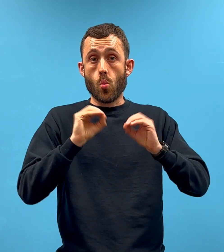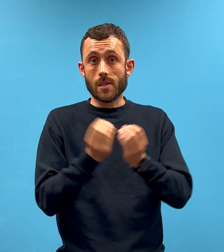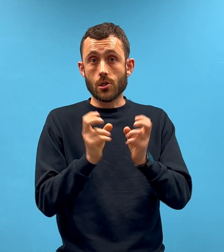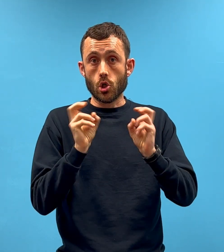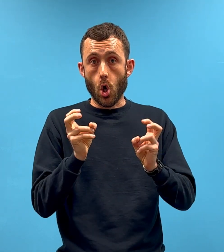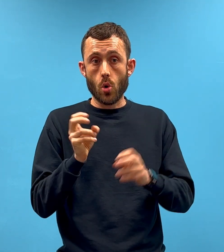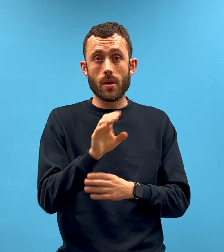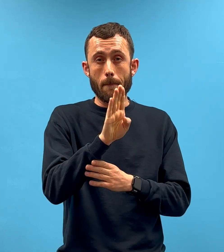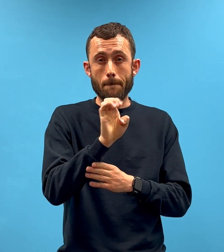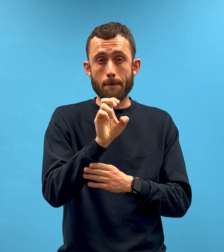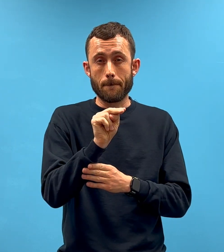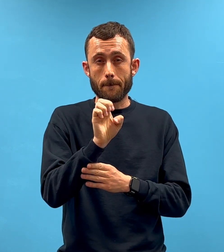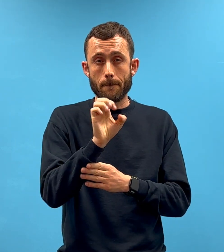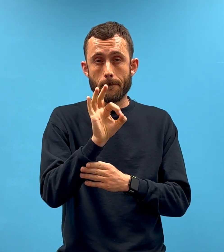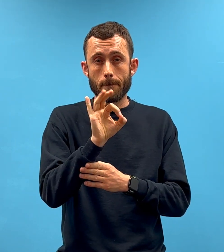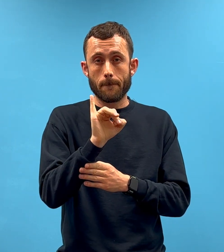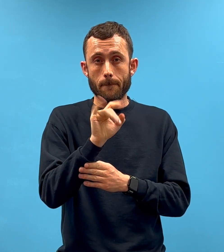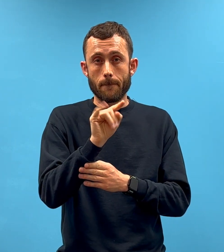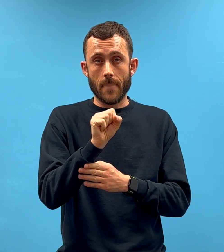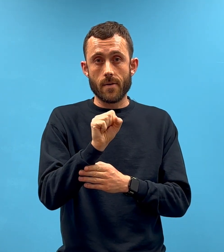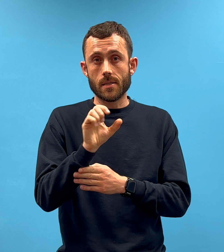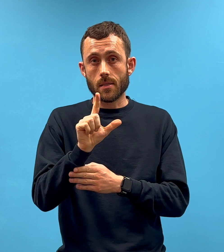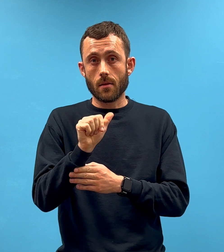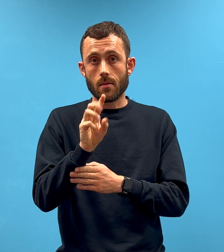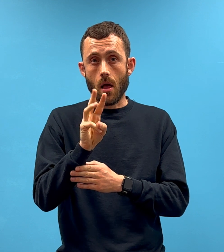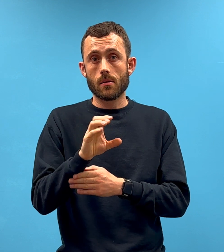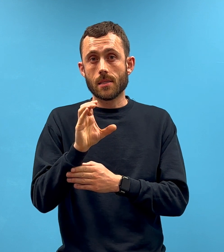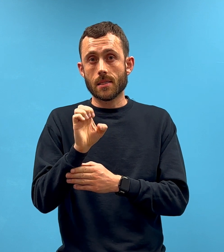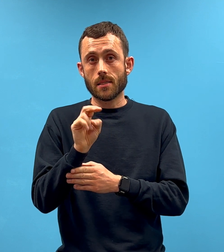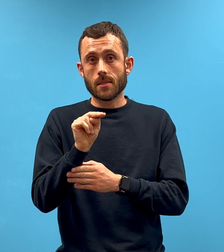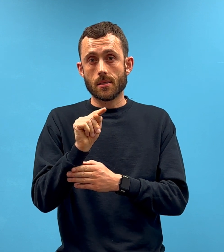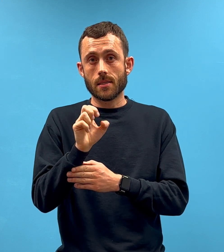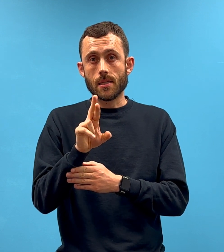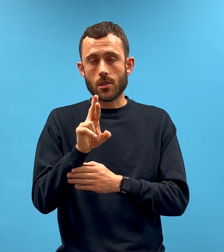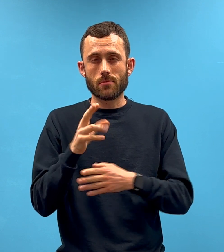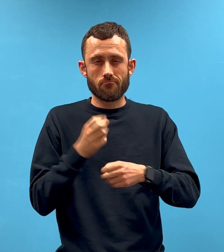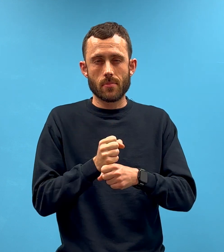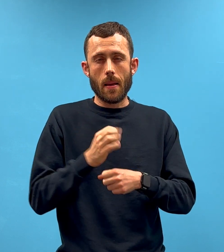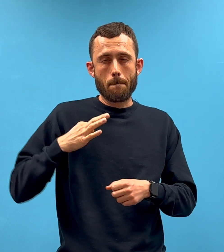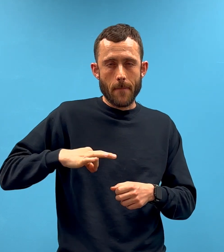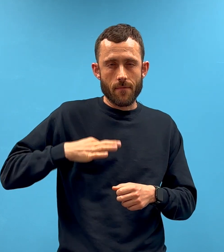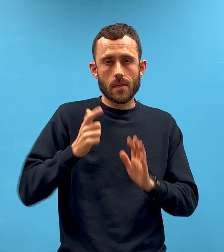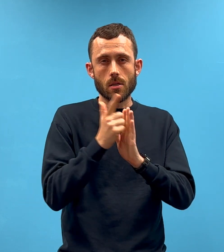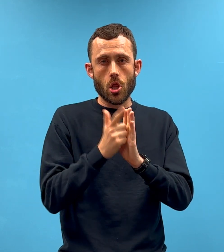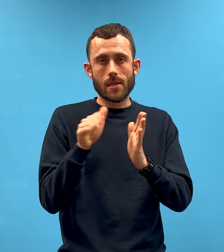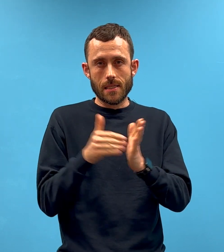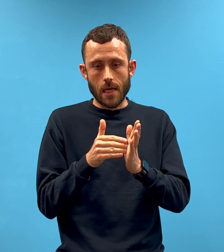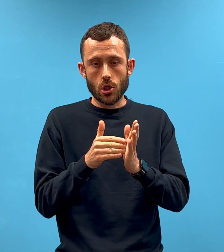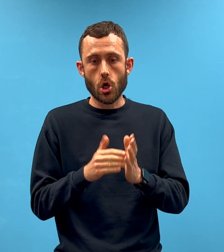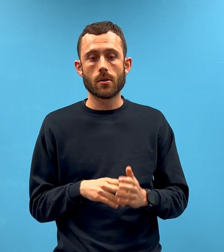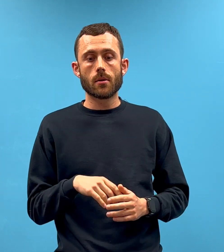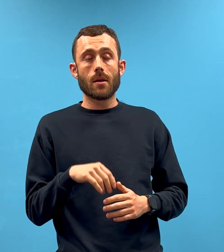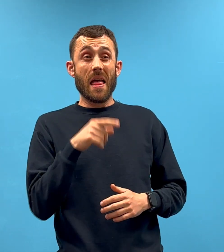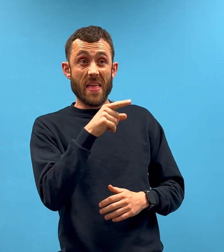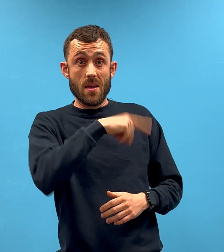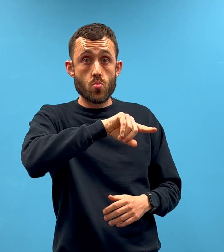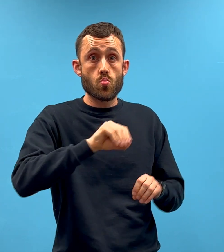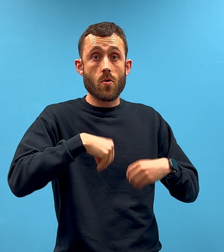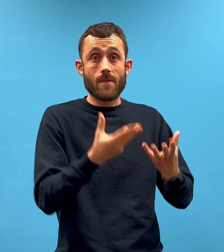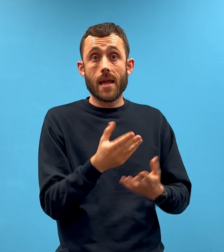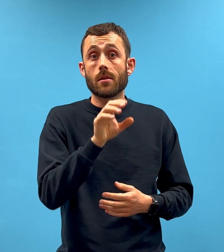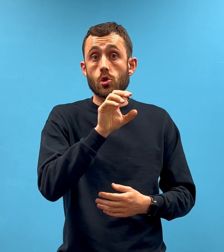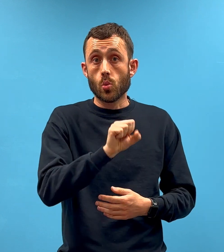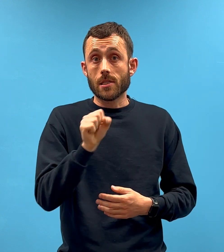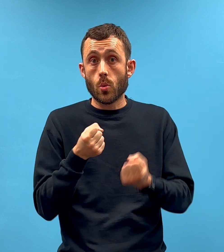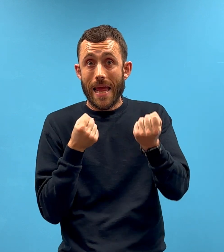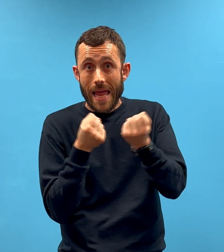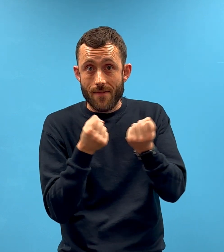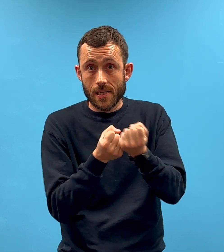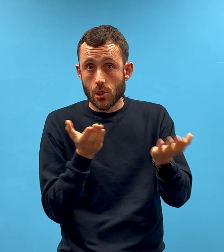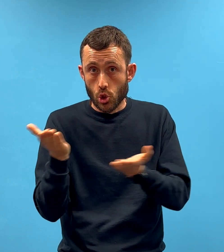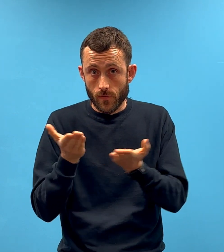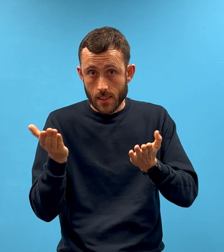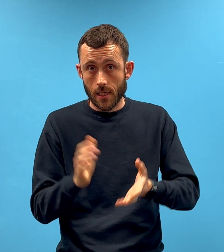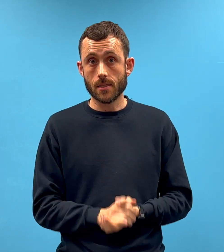an organization called the Benefits Law Center . They provide Social Security advocacy services.